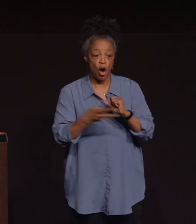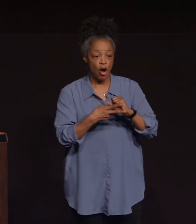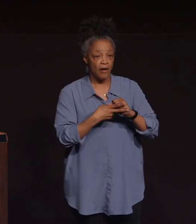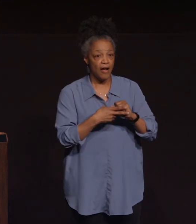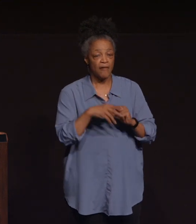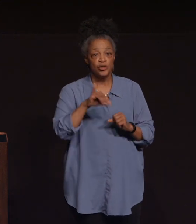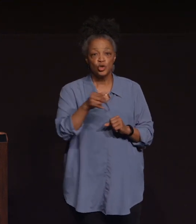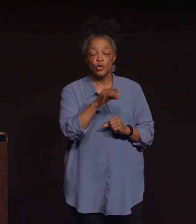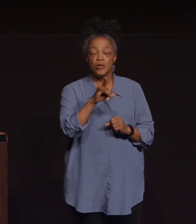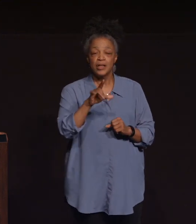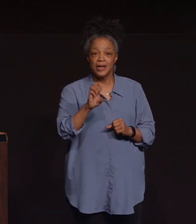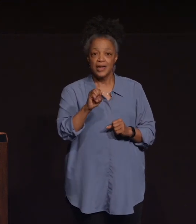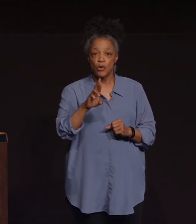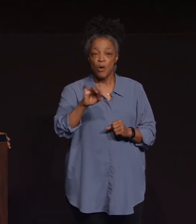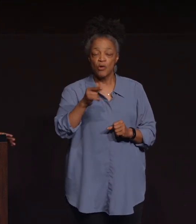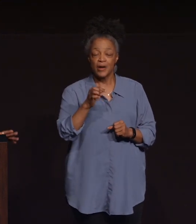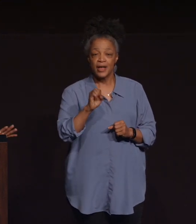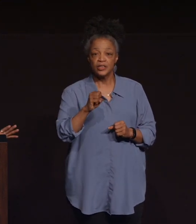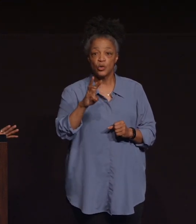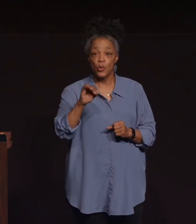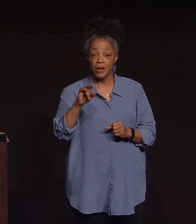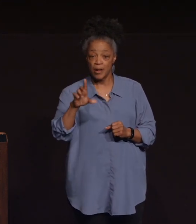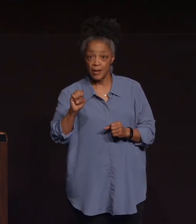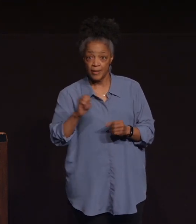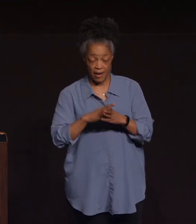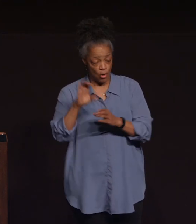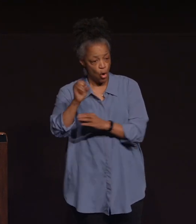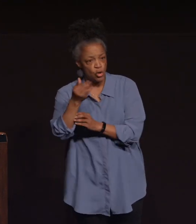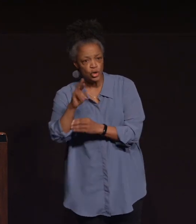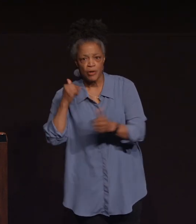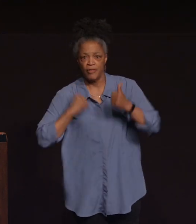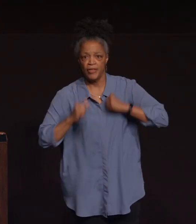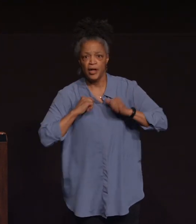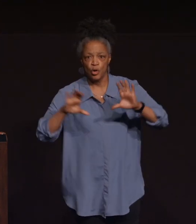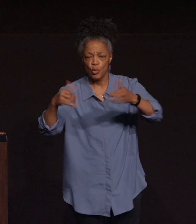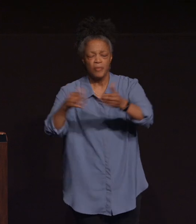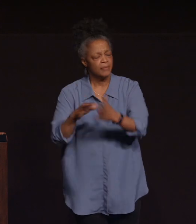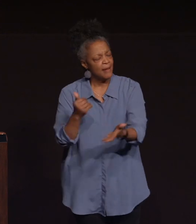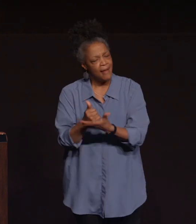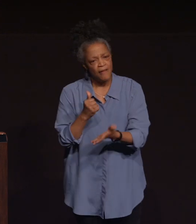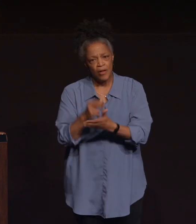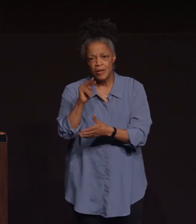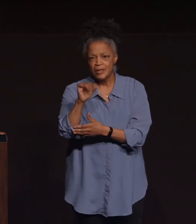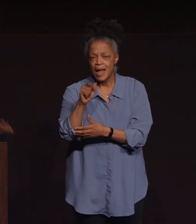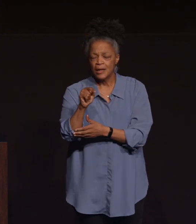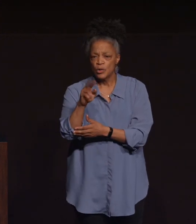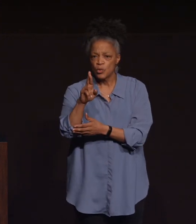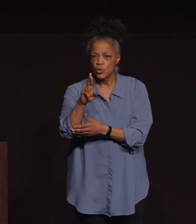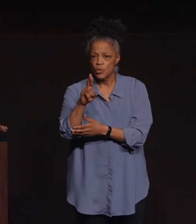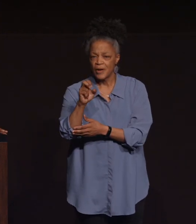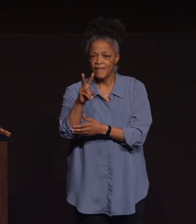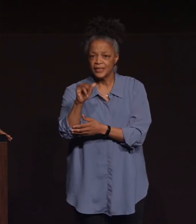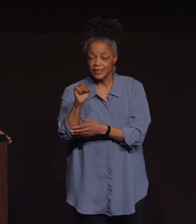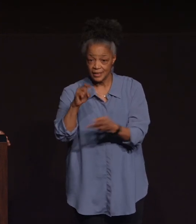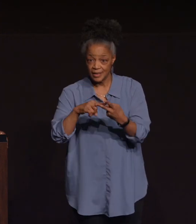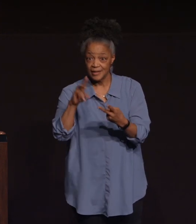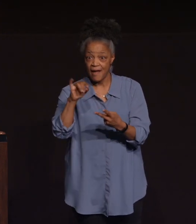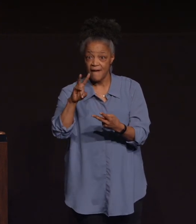Rodrigues Widholm, and the Osher Theater team have been great. I want to thank Nat Reeves-- Rees, Dave Taylor, Taylor